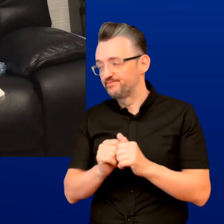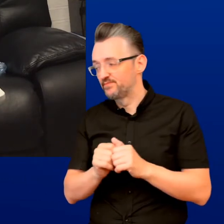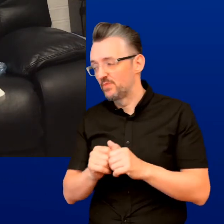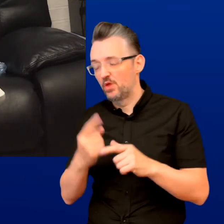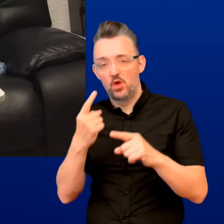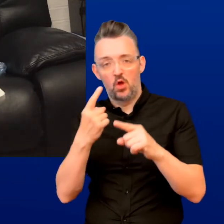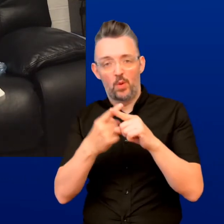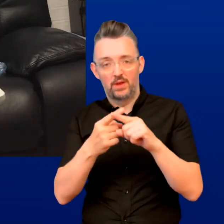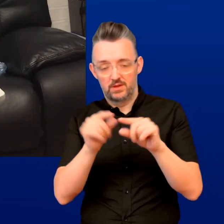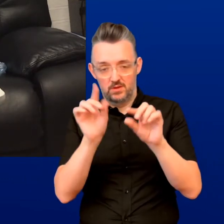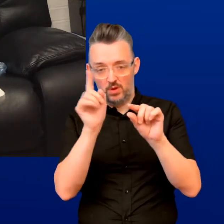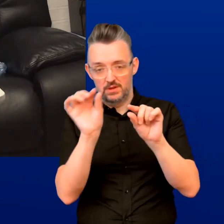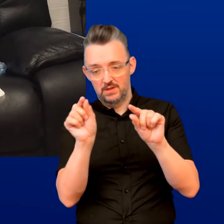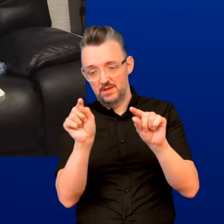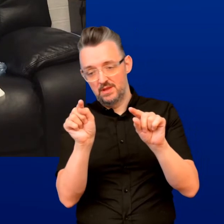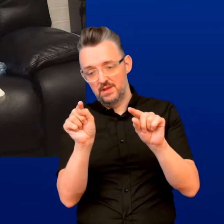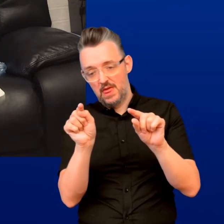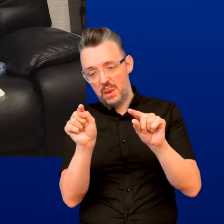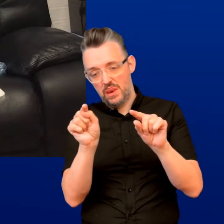central